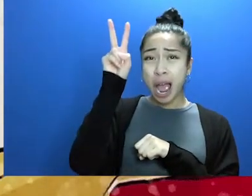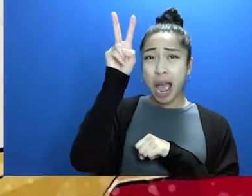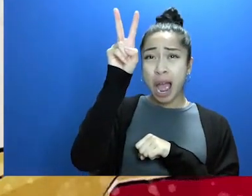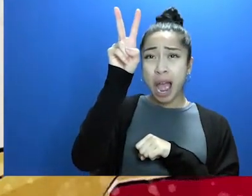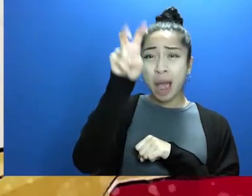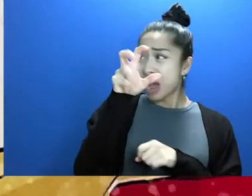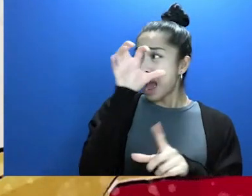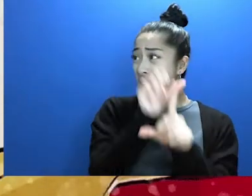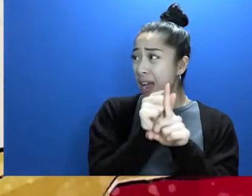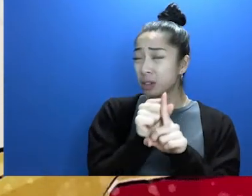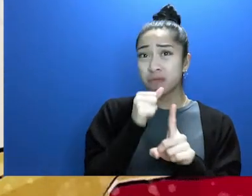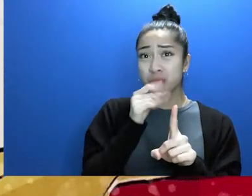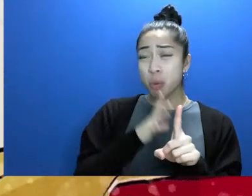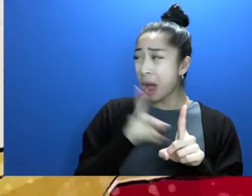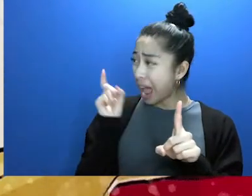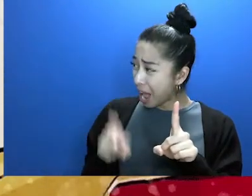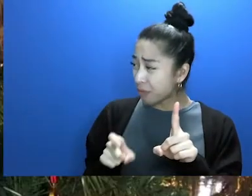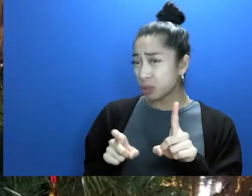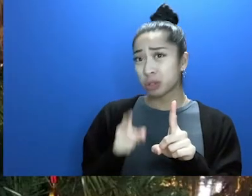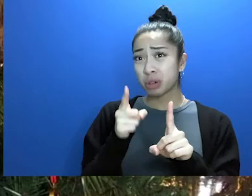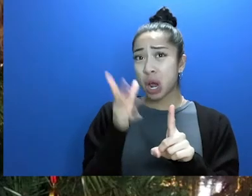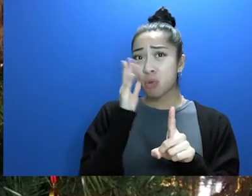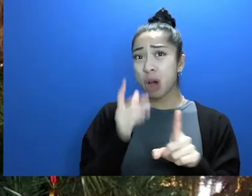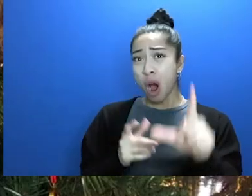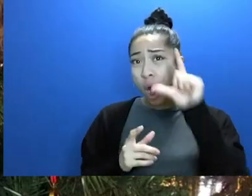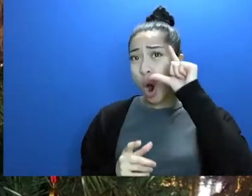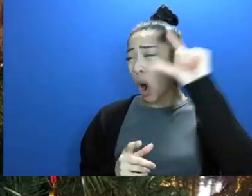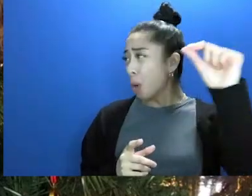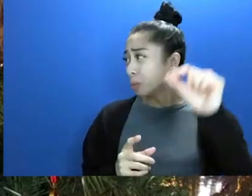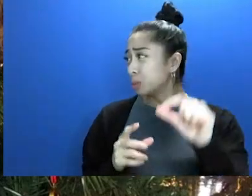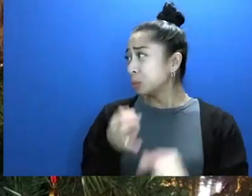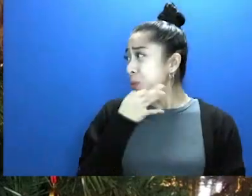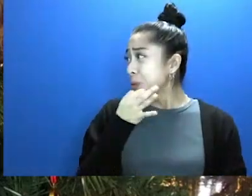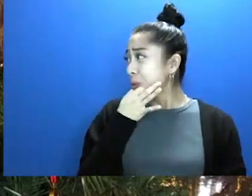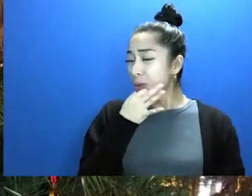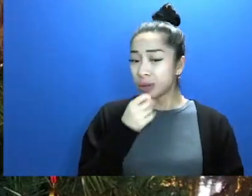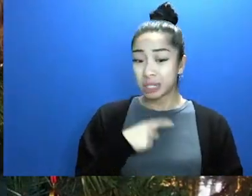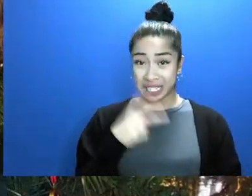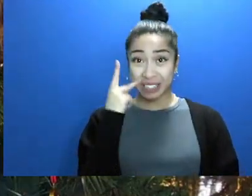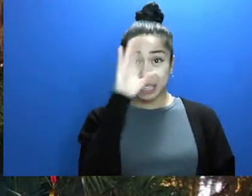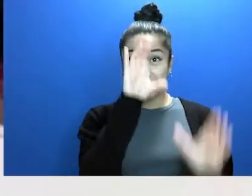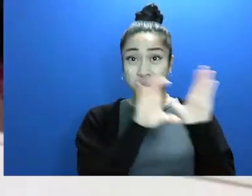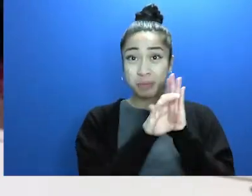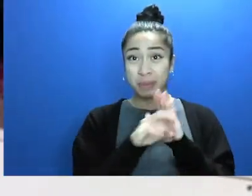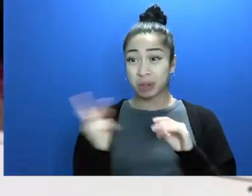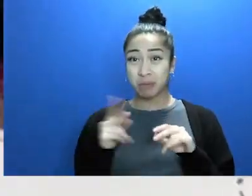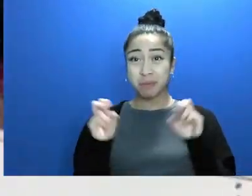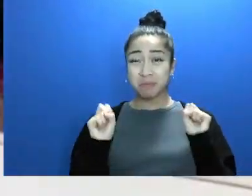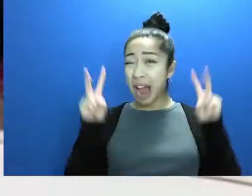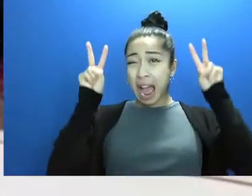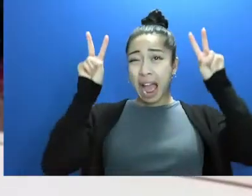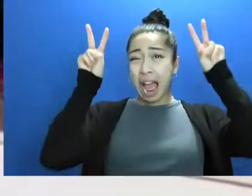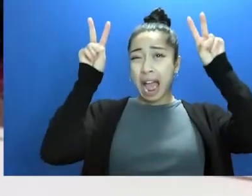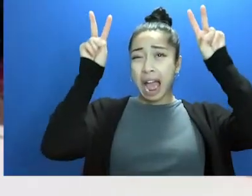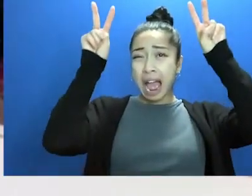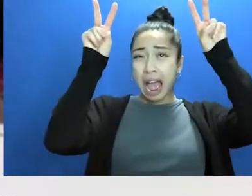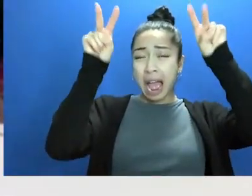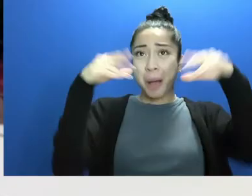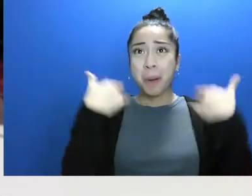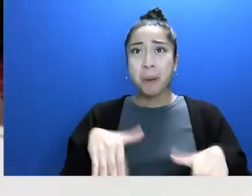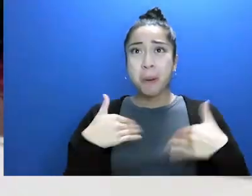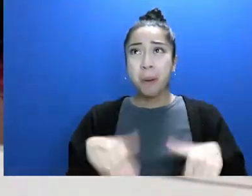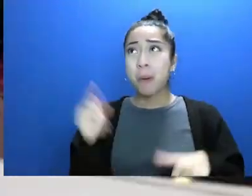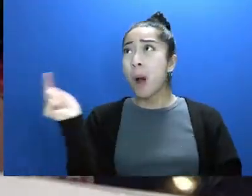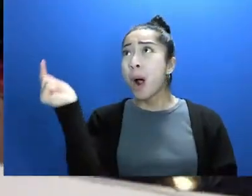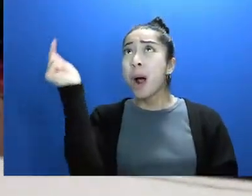this taxi's about to take off to broadway look at them jump oh so high look at that oh they're